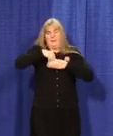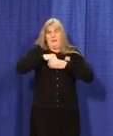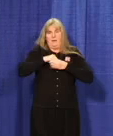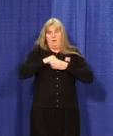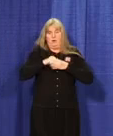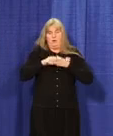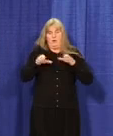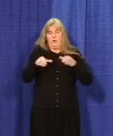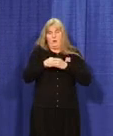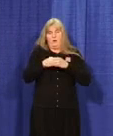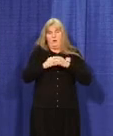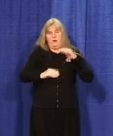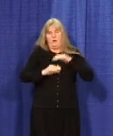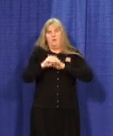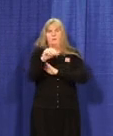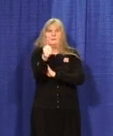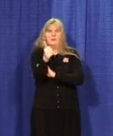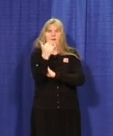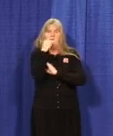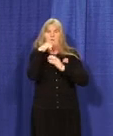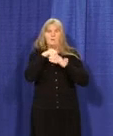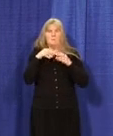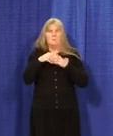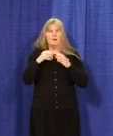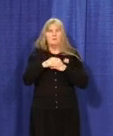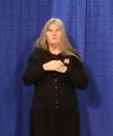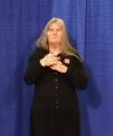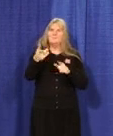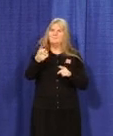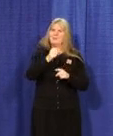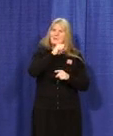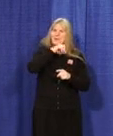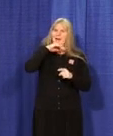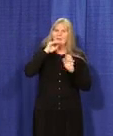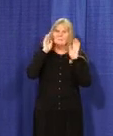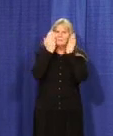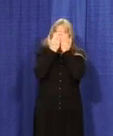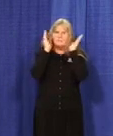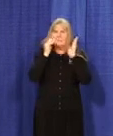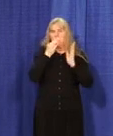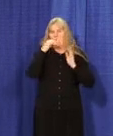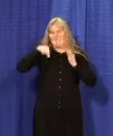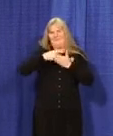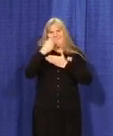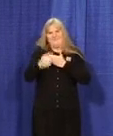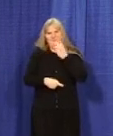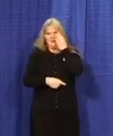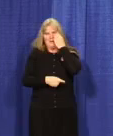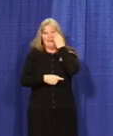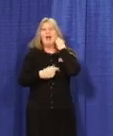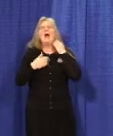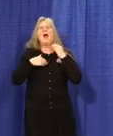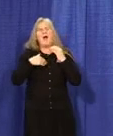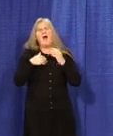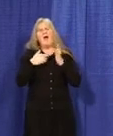people if not in your bubble. Halloween is coming up this weekend and there are guidelines